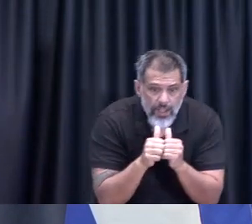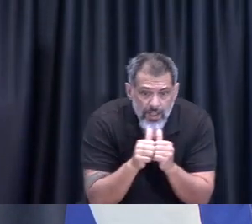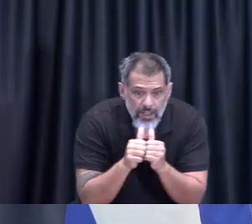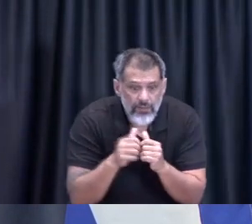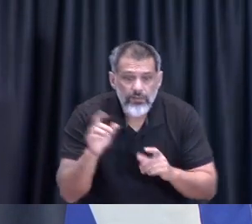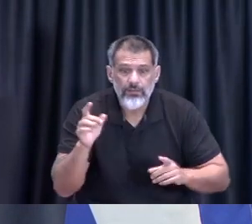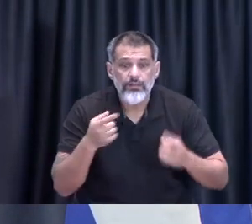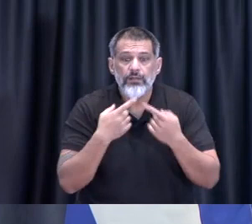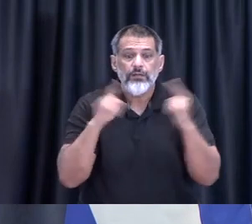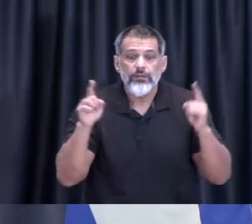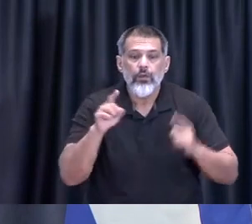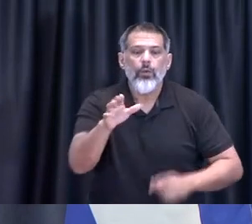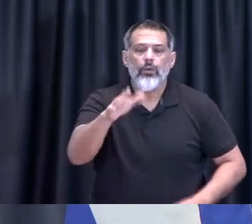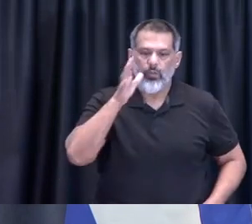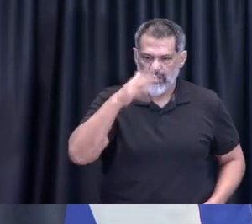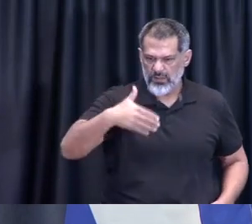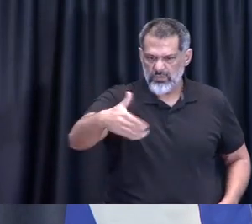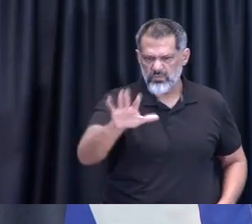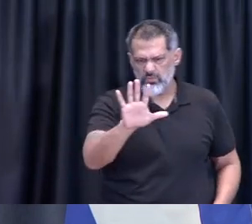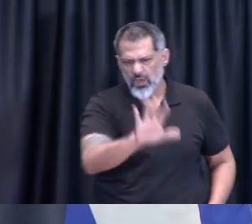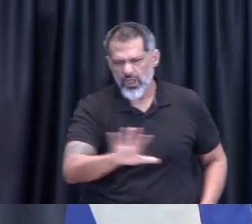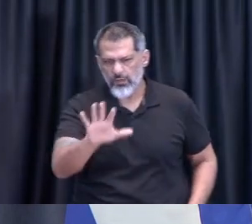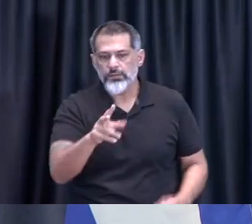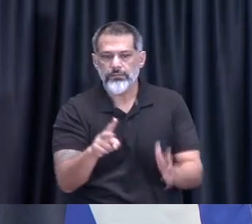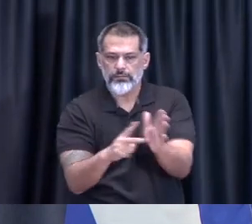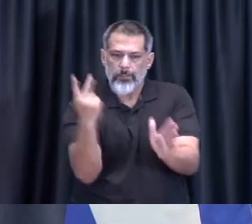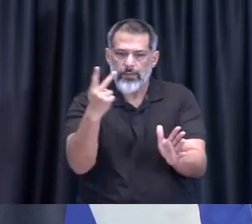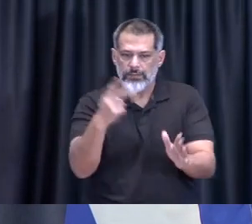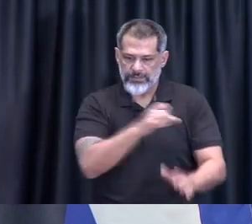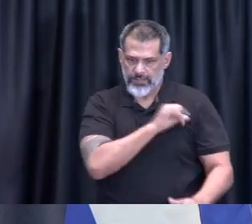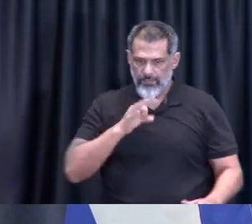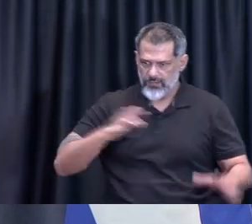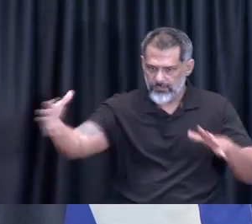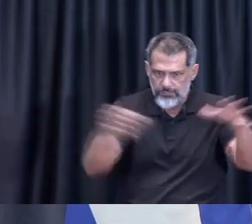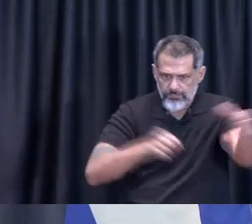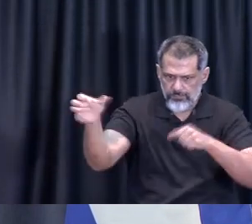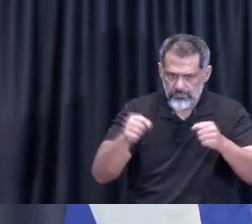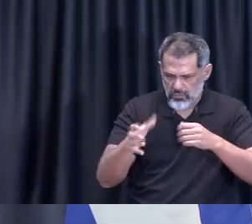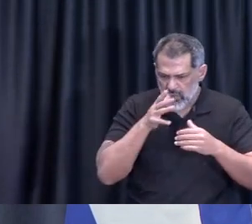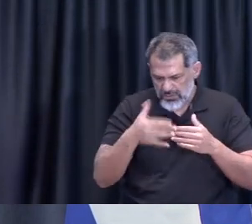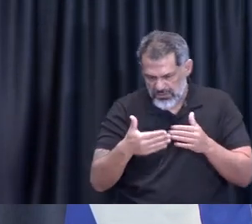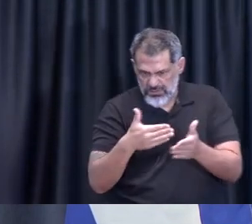doubling our mobile staff resources over the next several weeks.